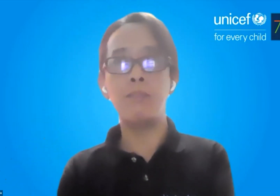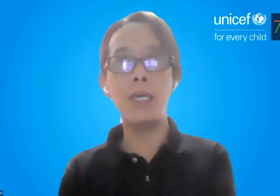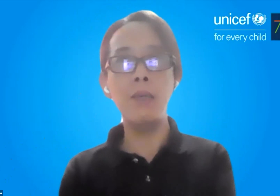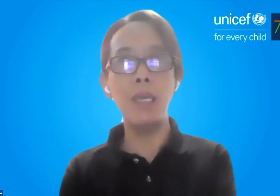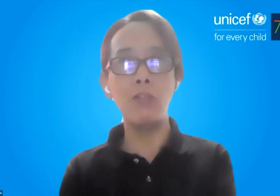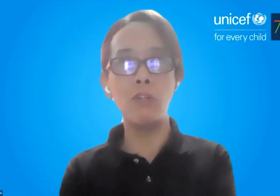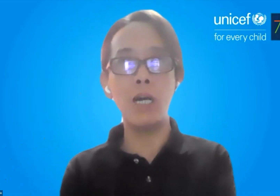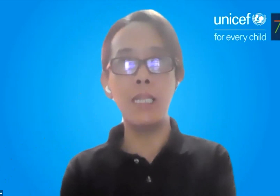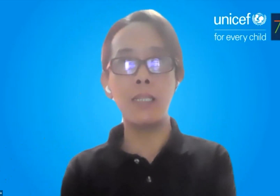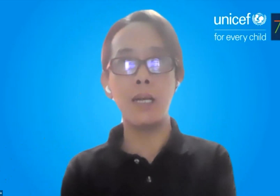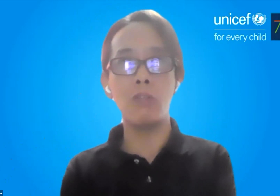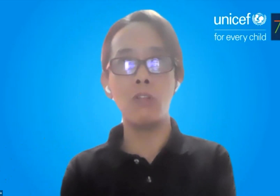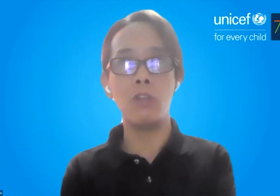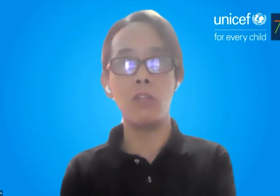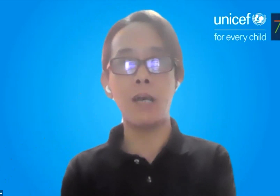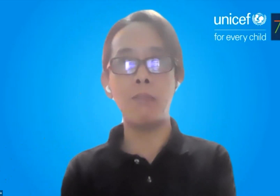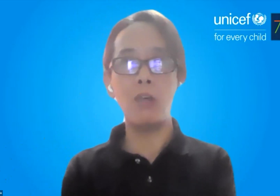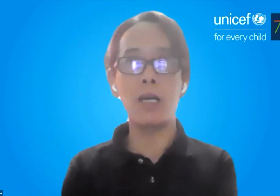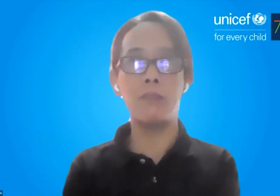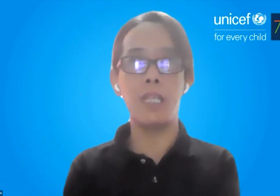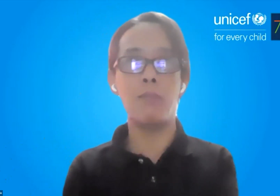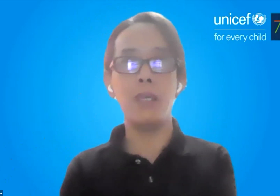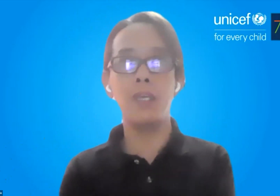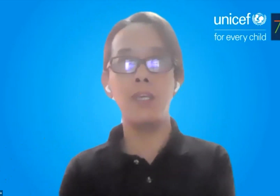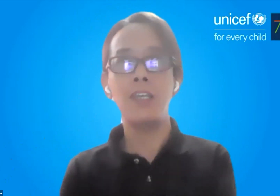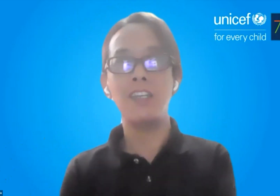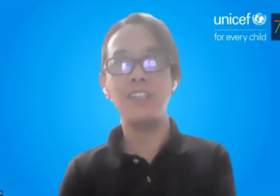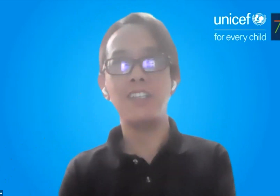Maybe you can add more to that. Is what I said correct?